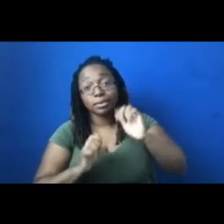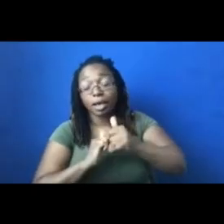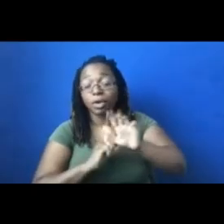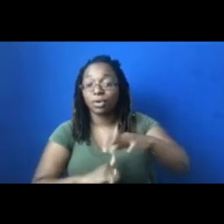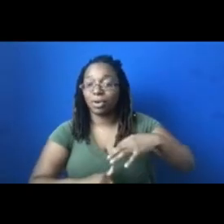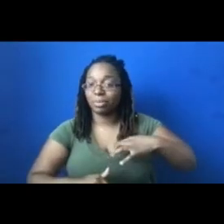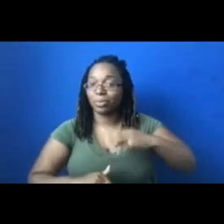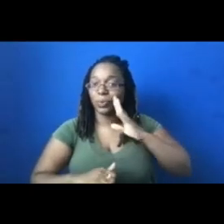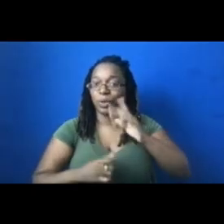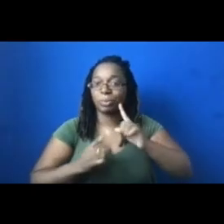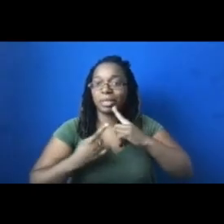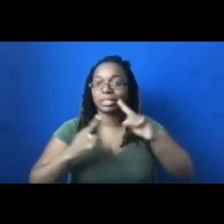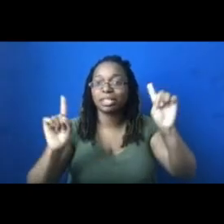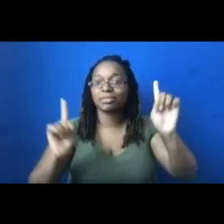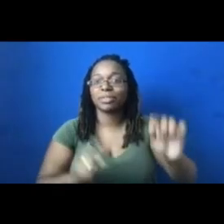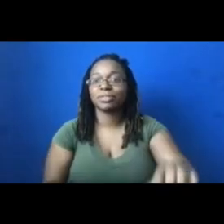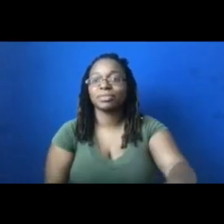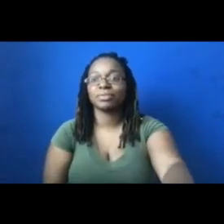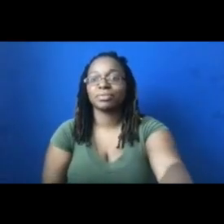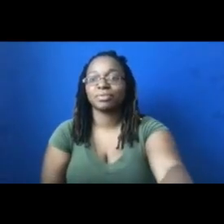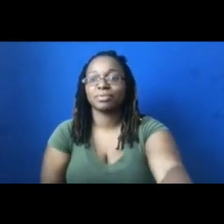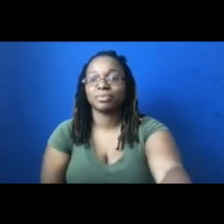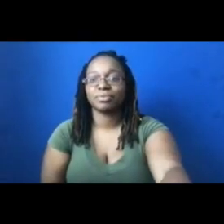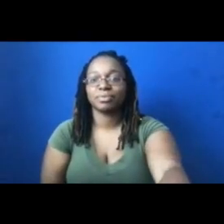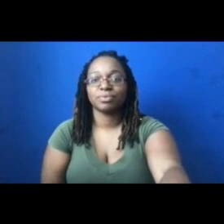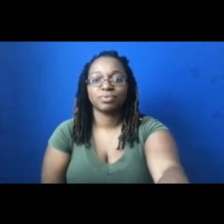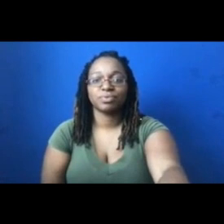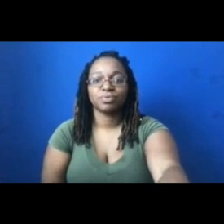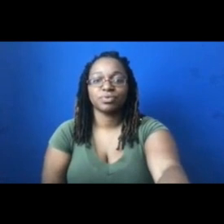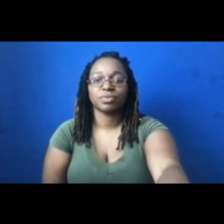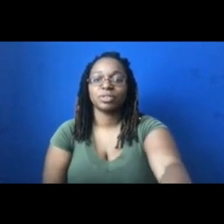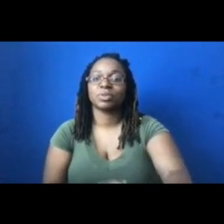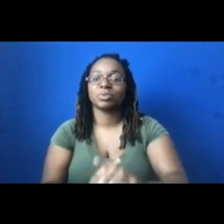So the first scenario is rather long. And before rather than